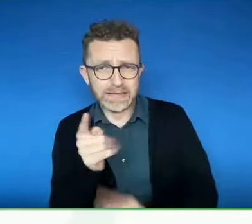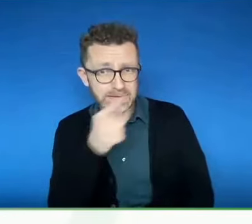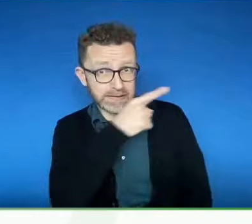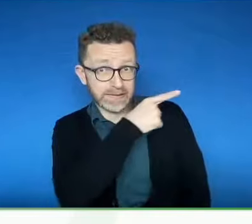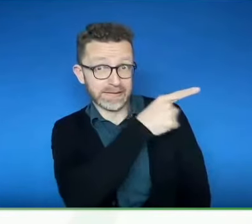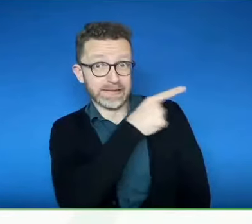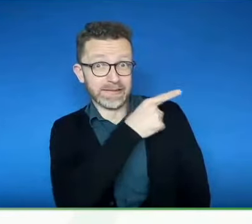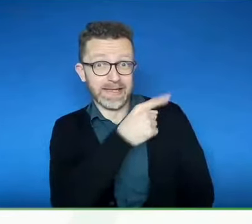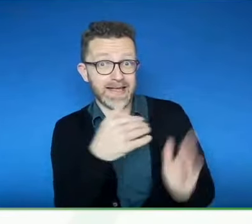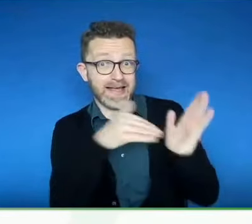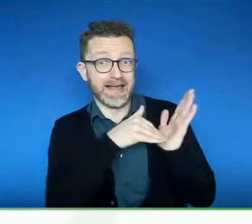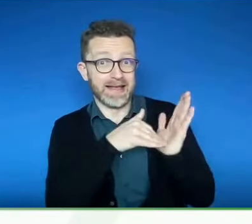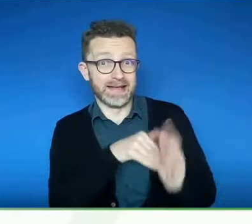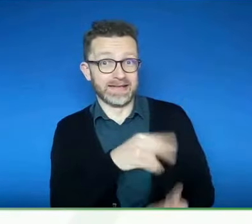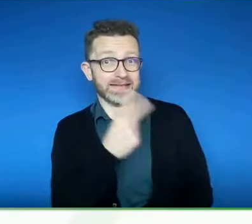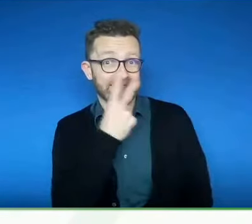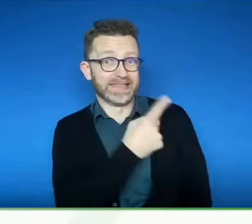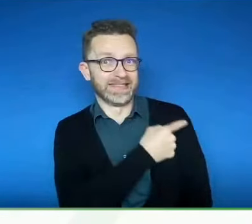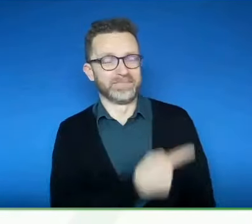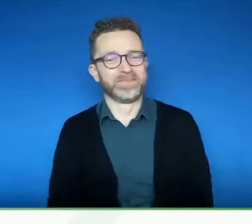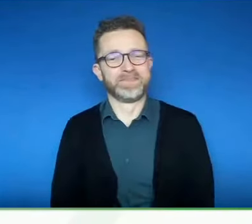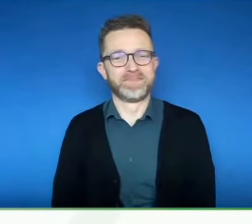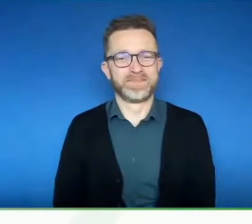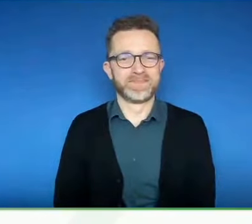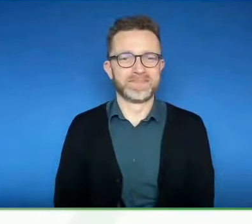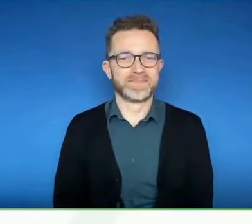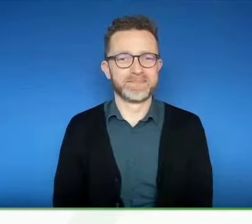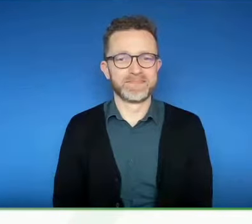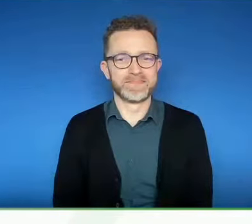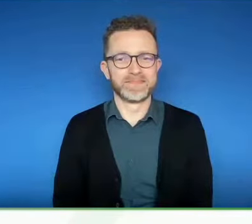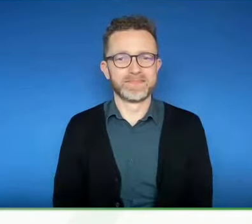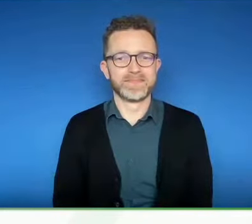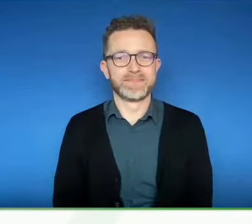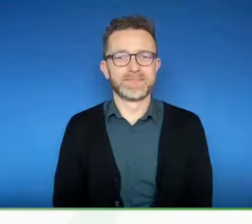your interesting presentation, and for showing us your work in Brazil.